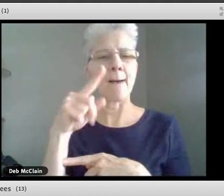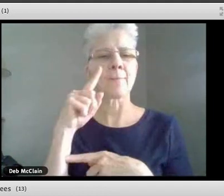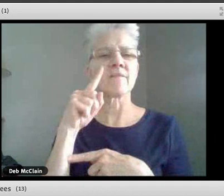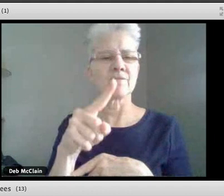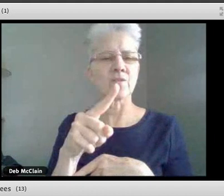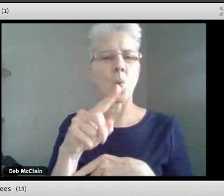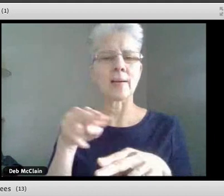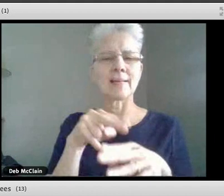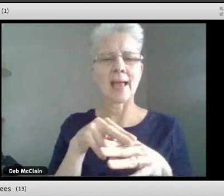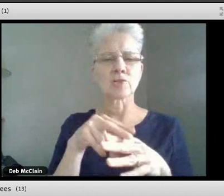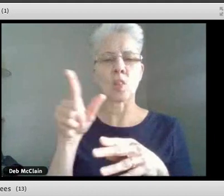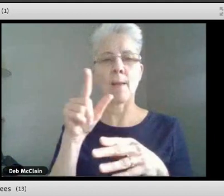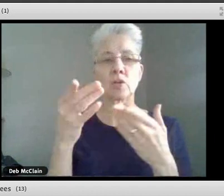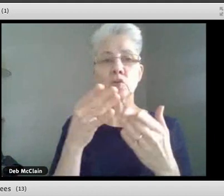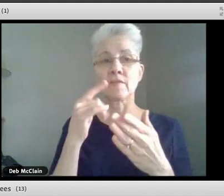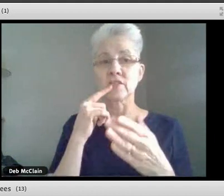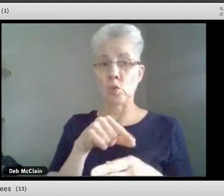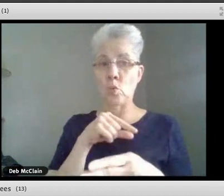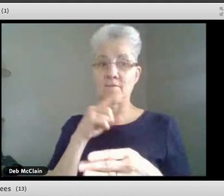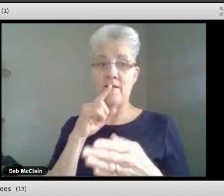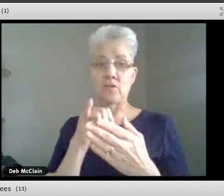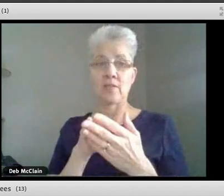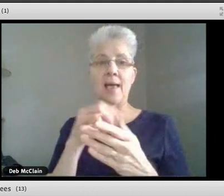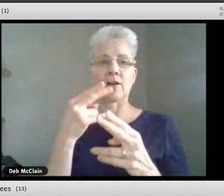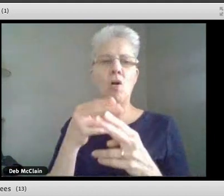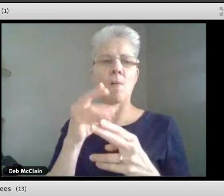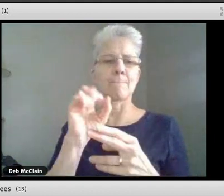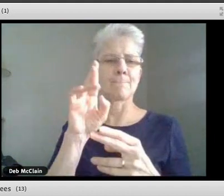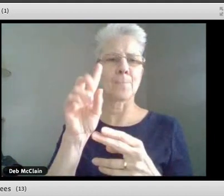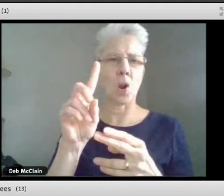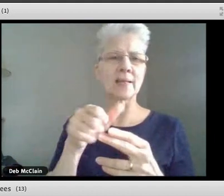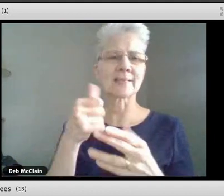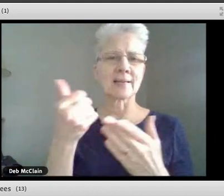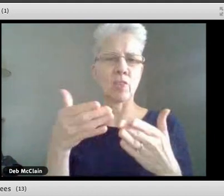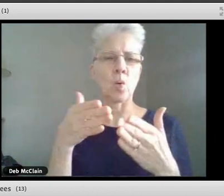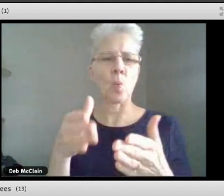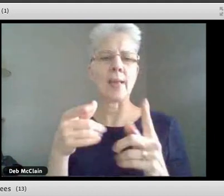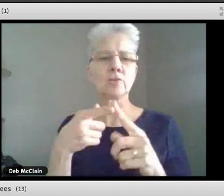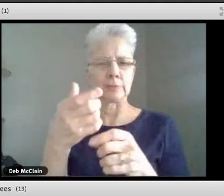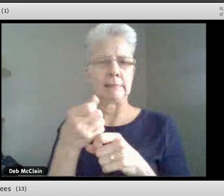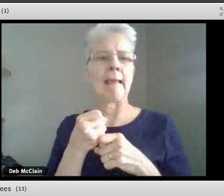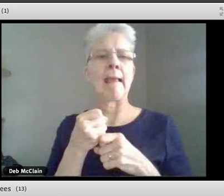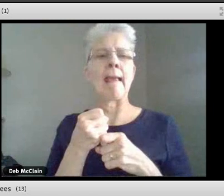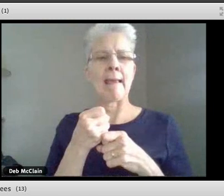and that's another way to get braille or audiobooks.